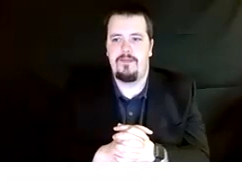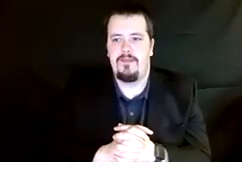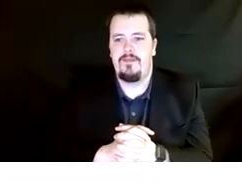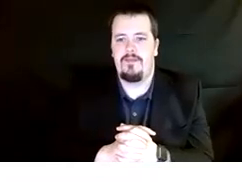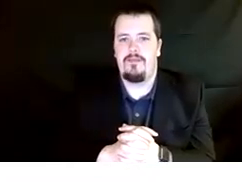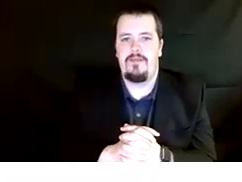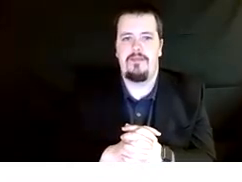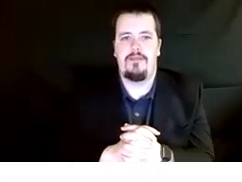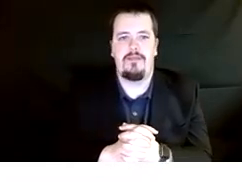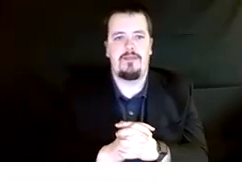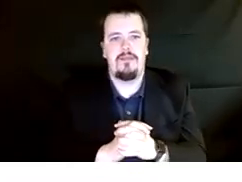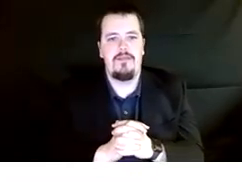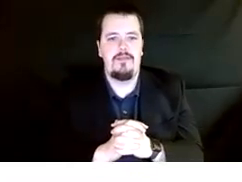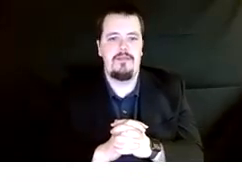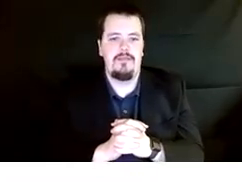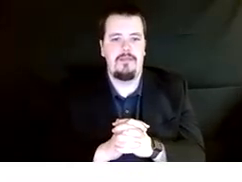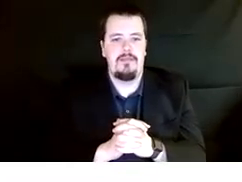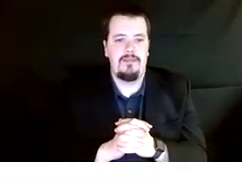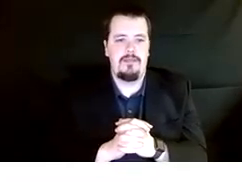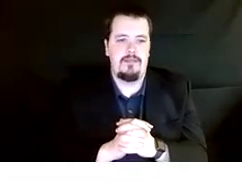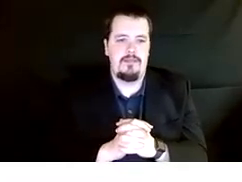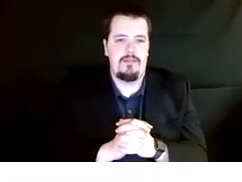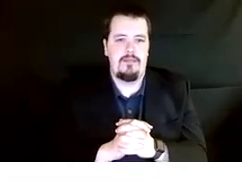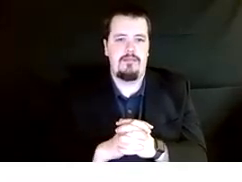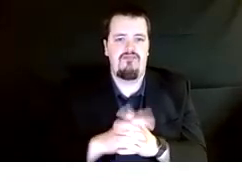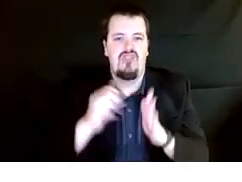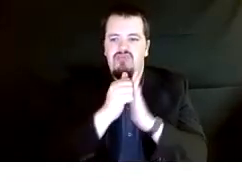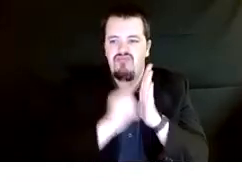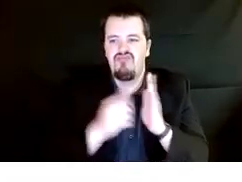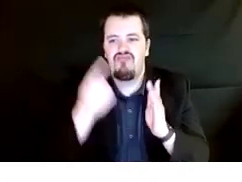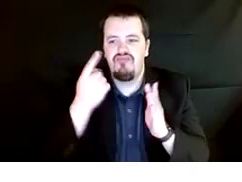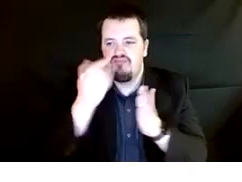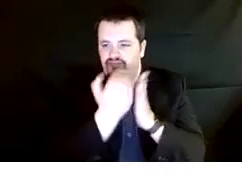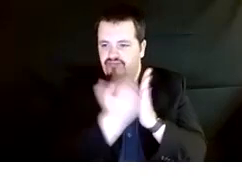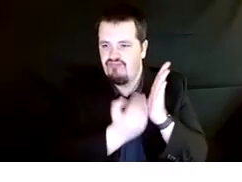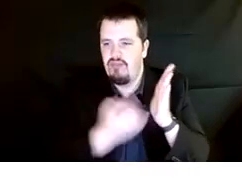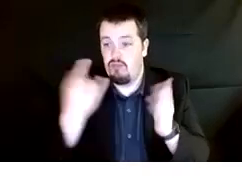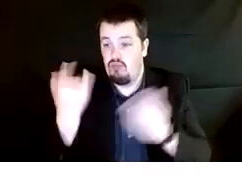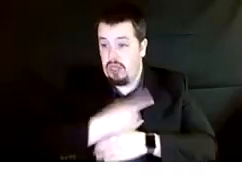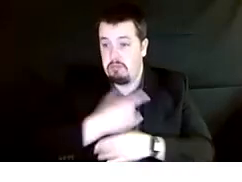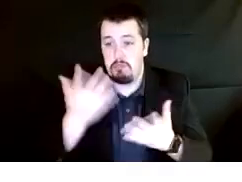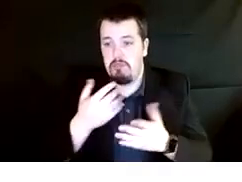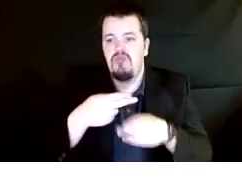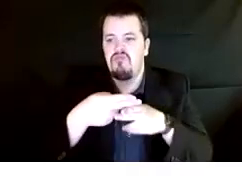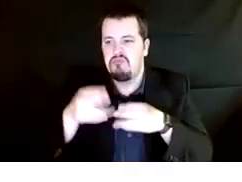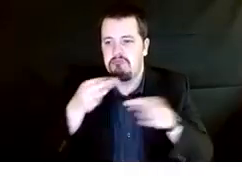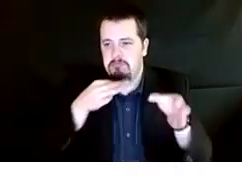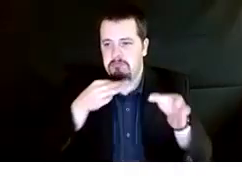oops sorry um the agenda for today um I'm going to just briefly go over what we're going to be